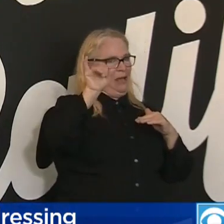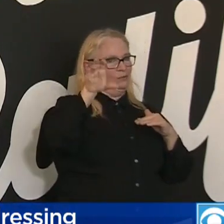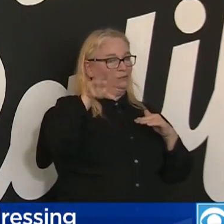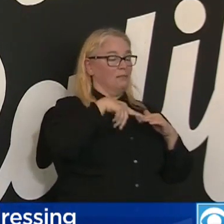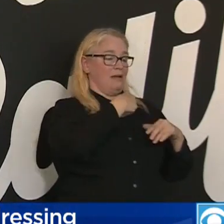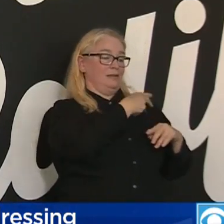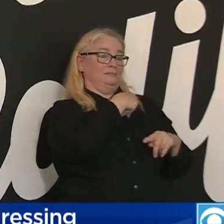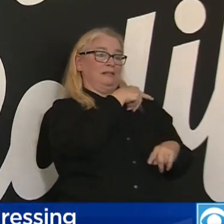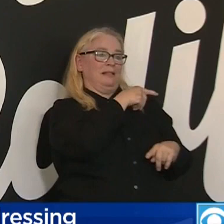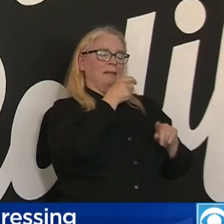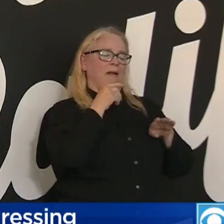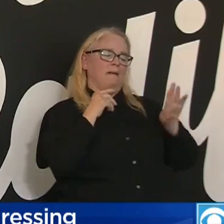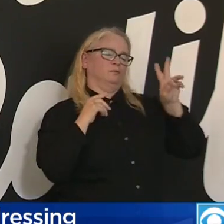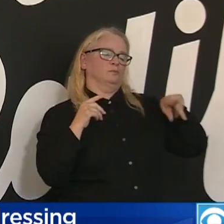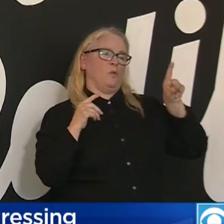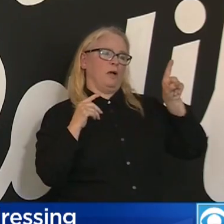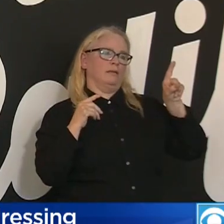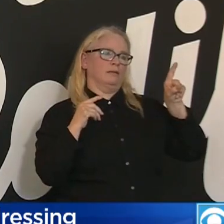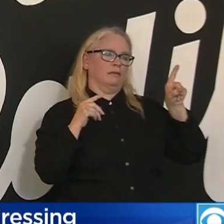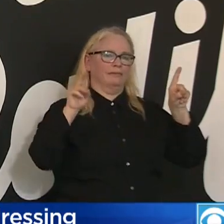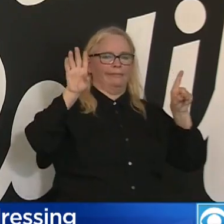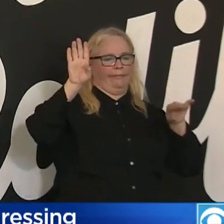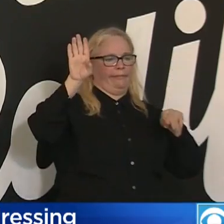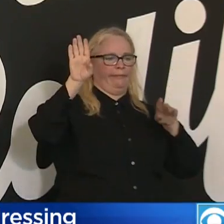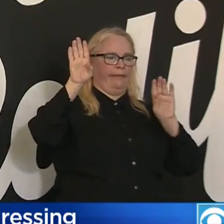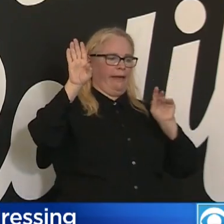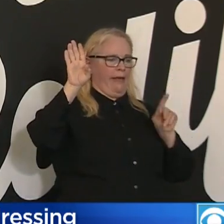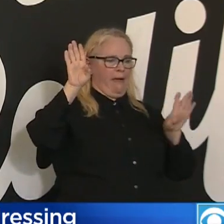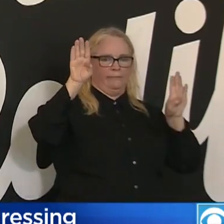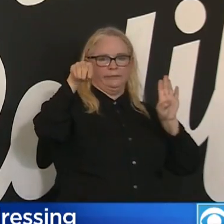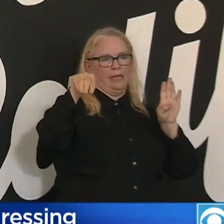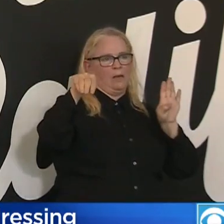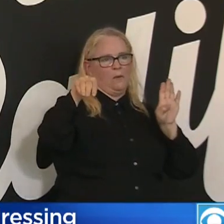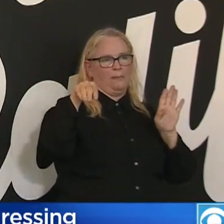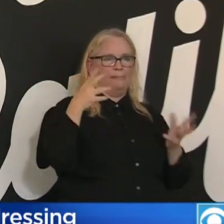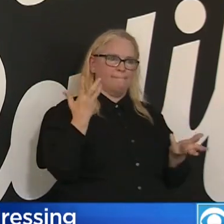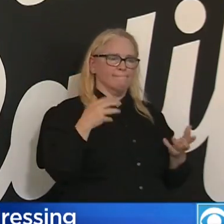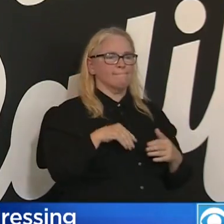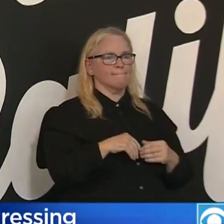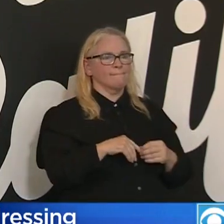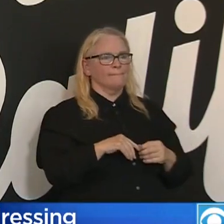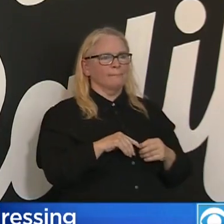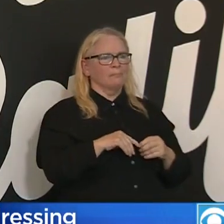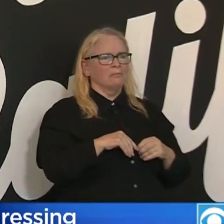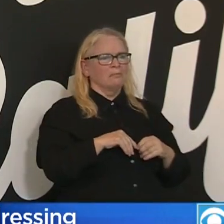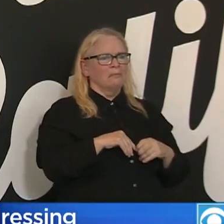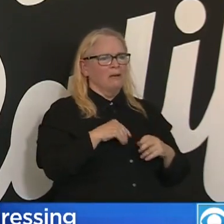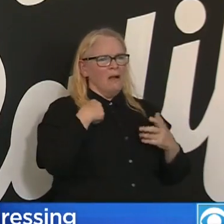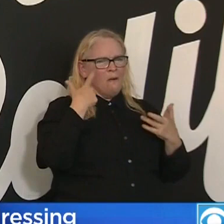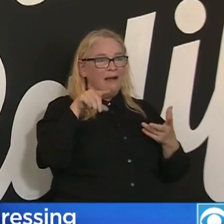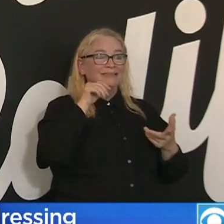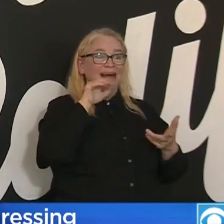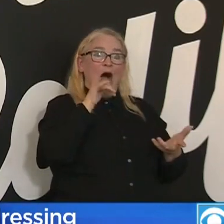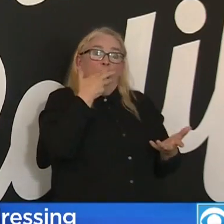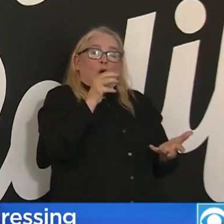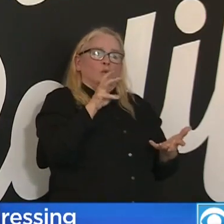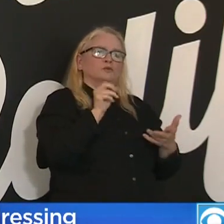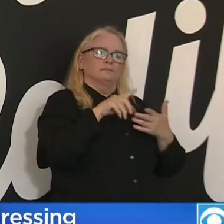LAST 24 HOURS 2.6%, THE ICU NUMBERS WENT DOWN 1 POINT 9%. HOSPITALIZATION IS UP, YESTERDAY IT WAS THE OPPOSITE.